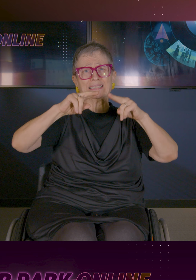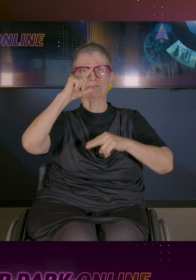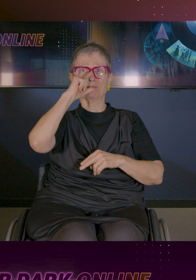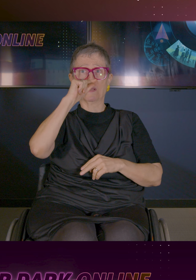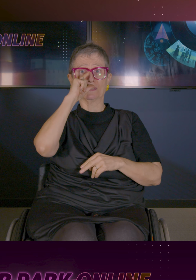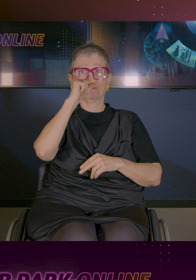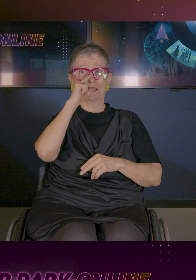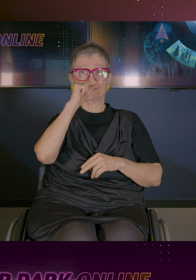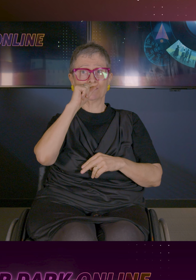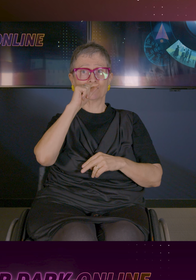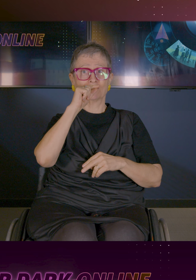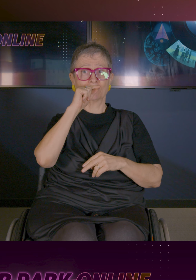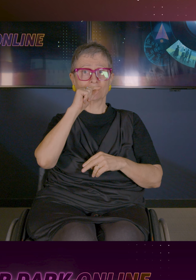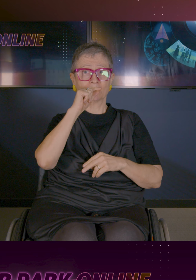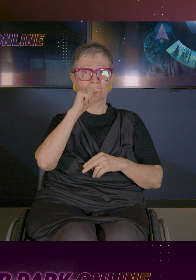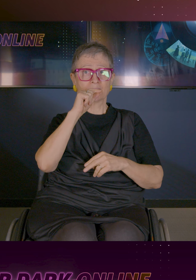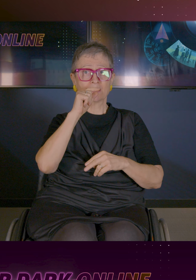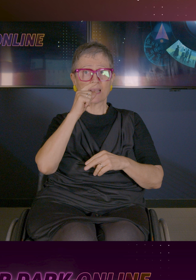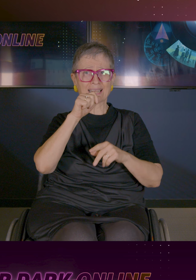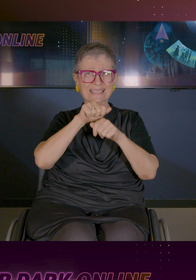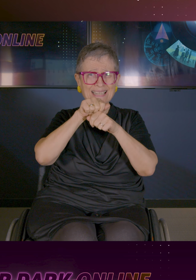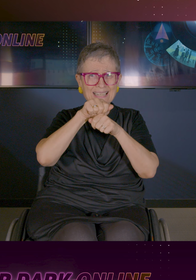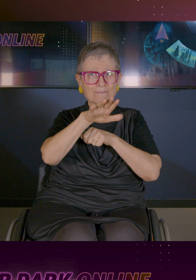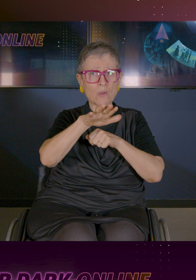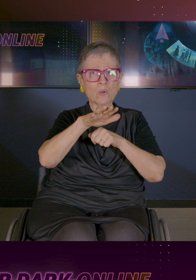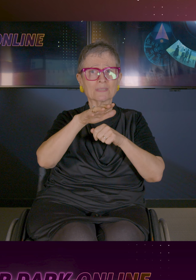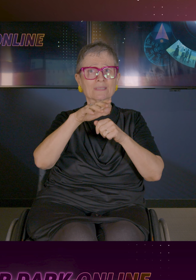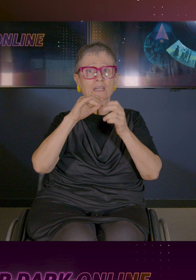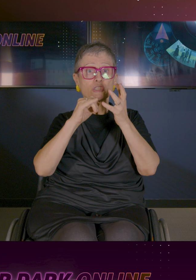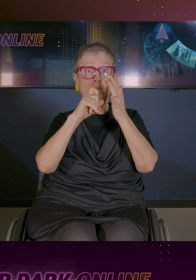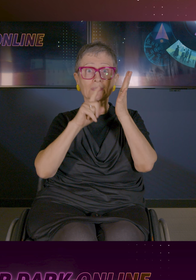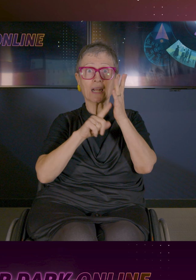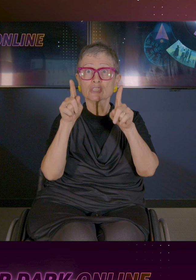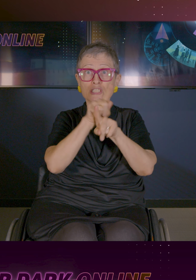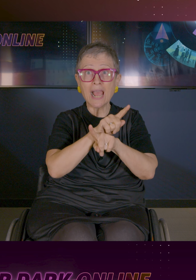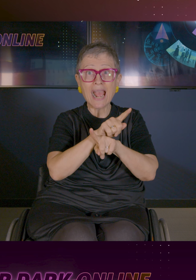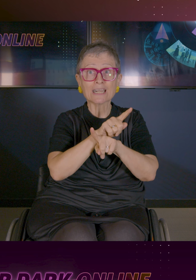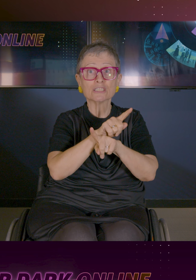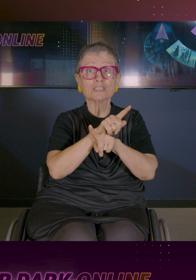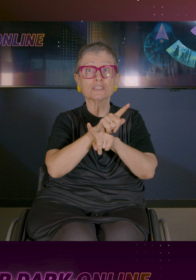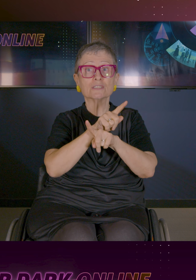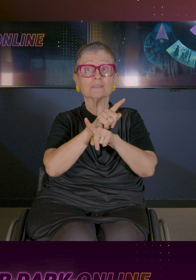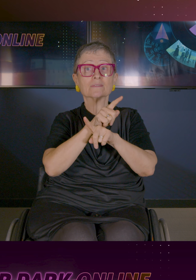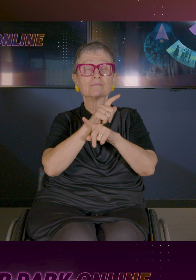at devconnect we stand for the deaf community to build capacity influence social change